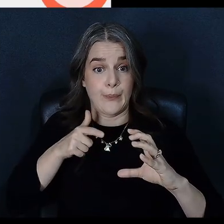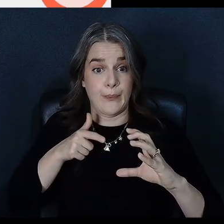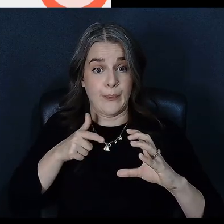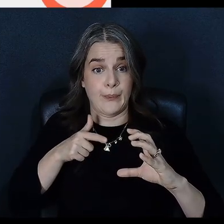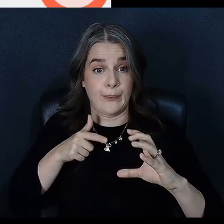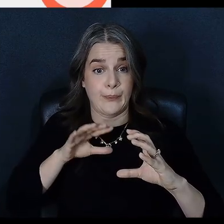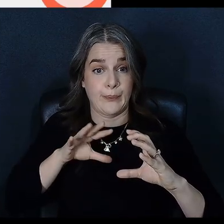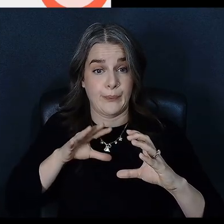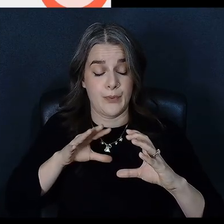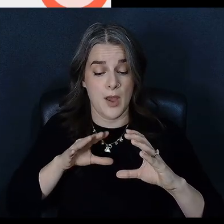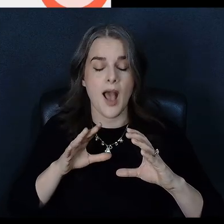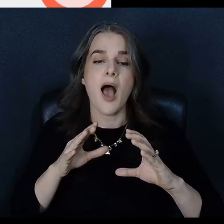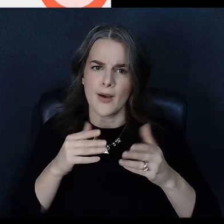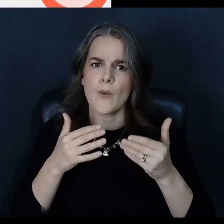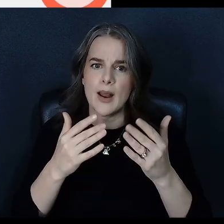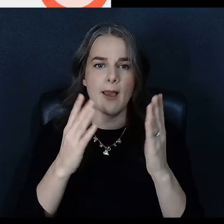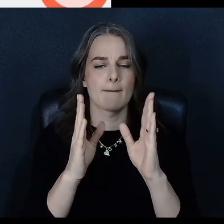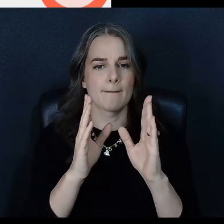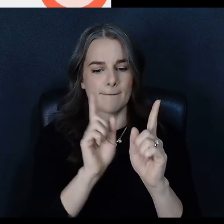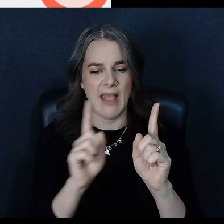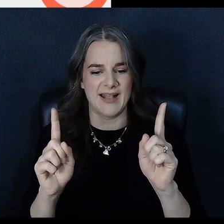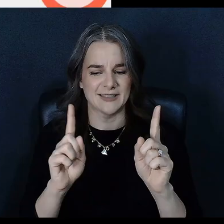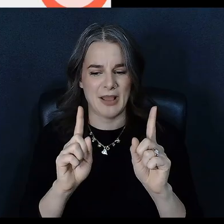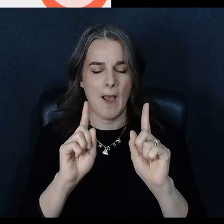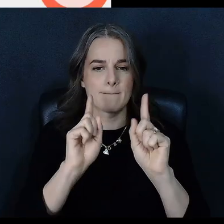So that switch is the replacement